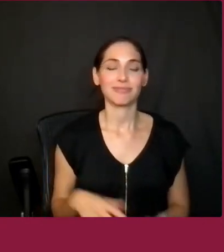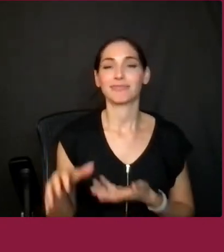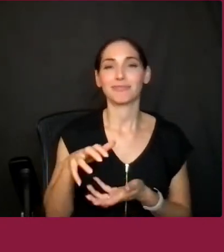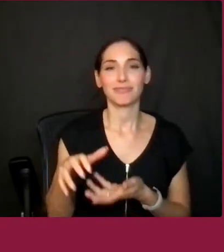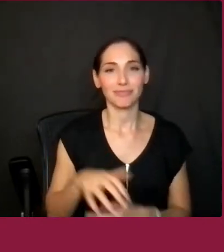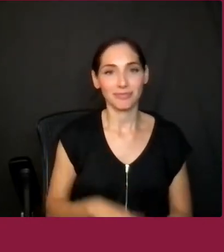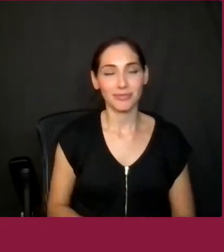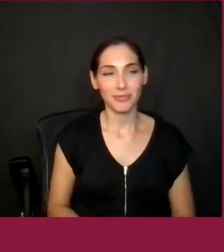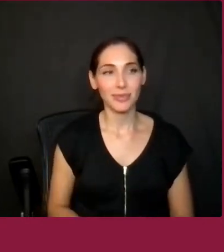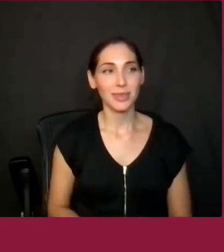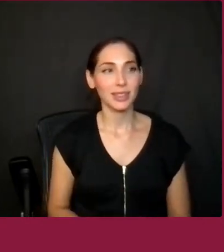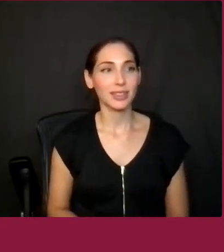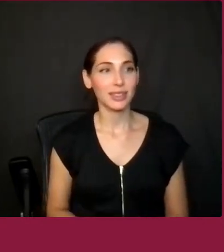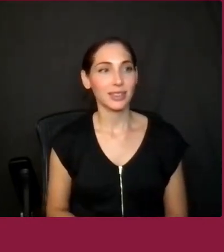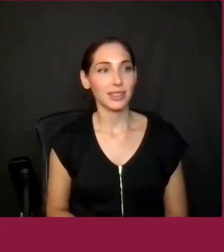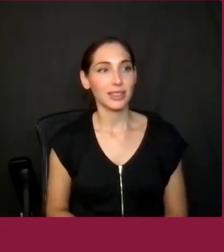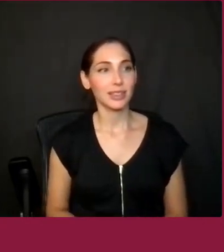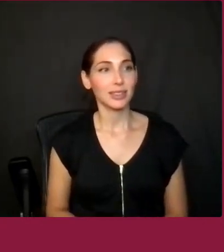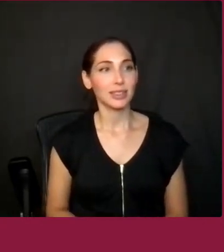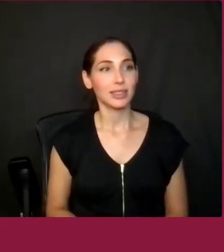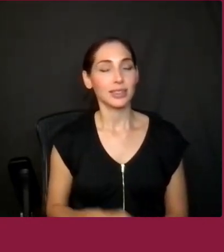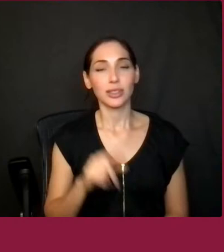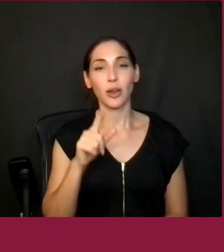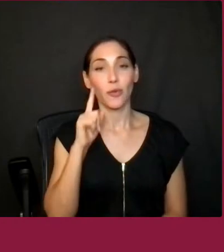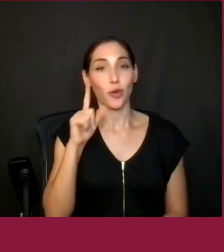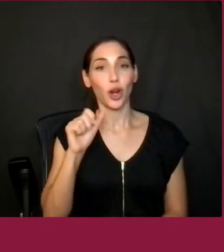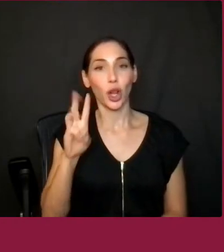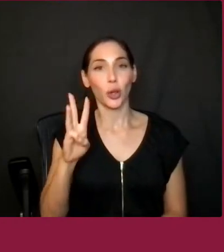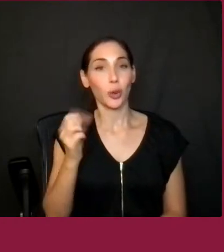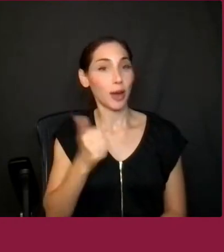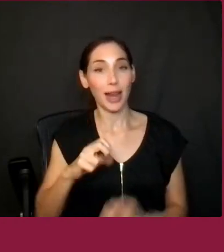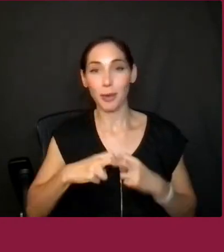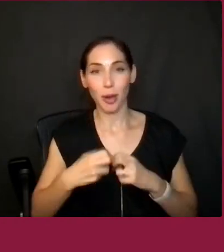To Lew, all problems could be solved if you had a dog. Um,